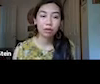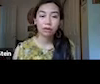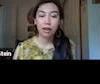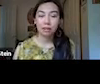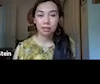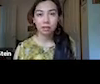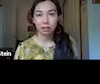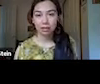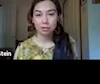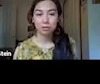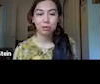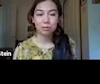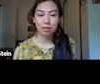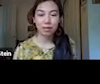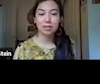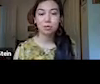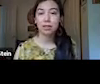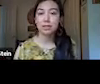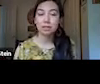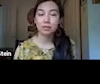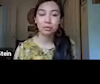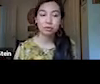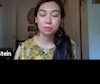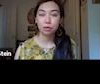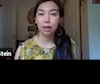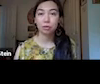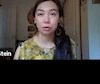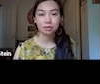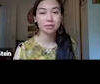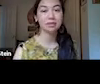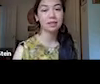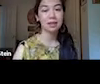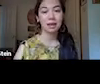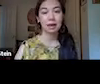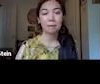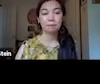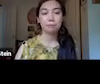at the Australia Council website as well as the Spotlight reports.